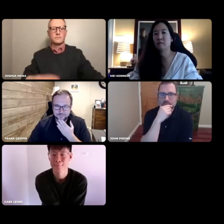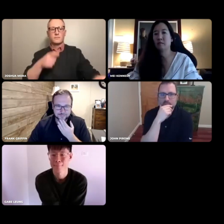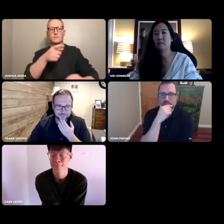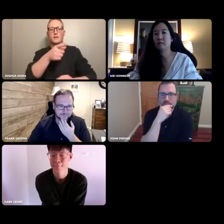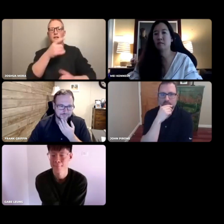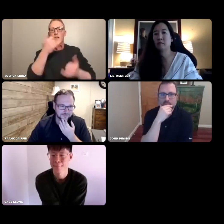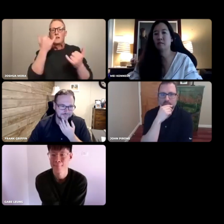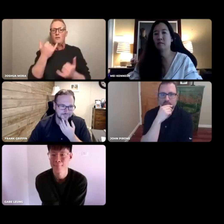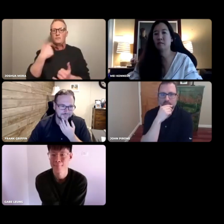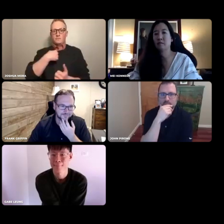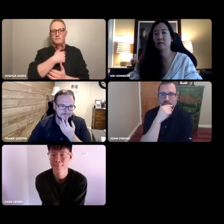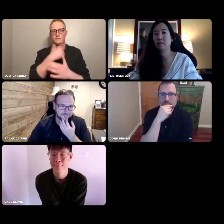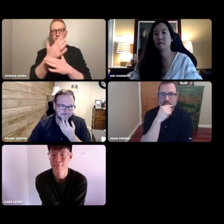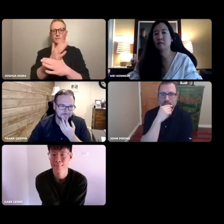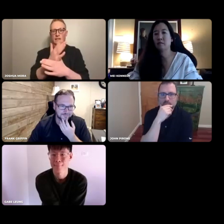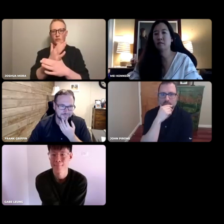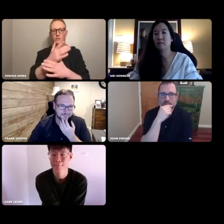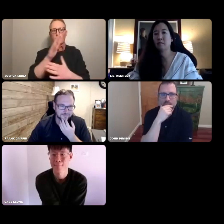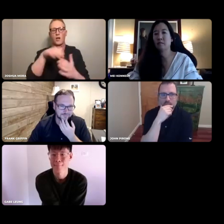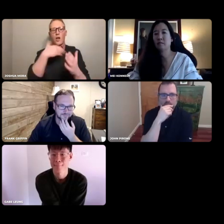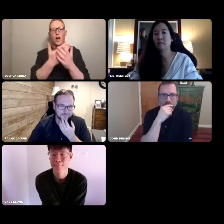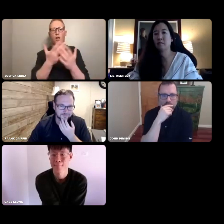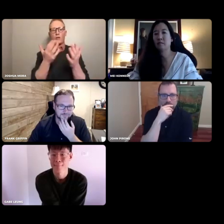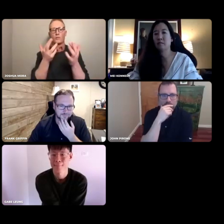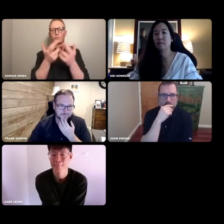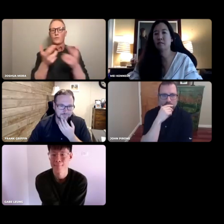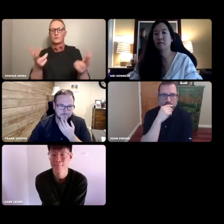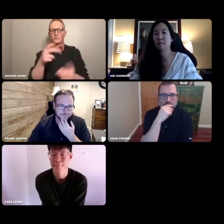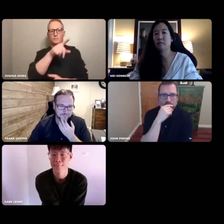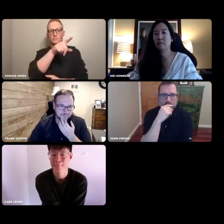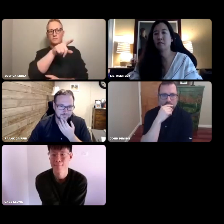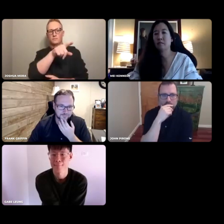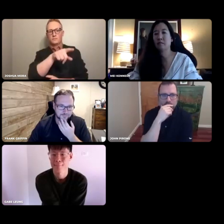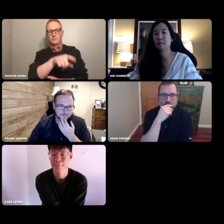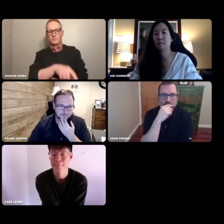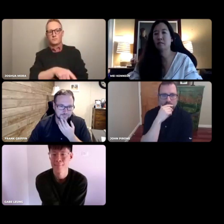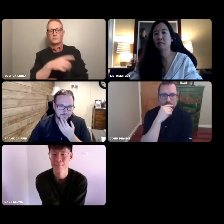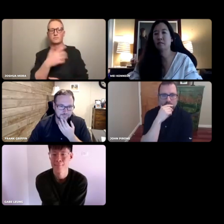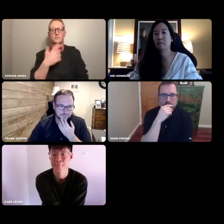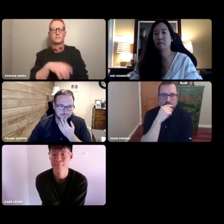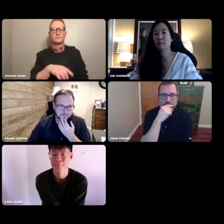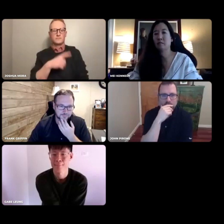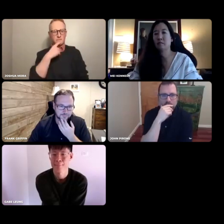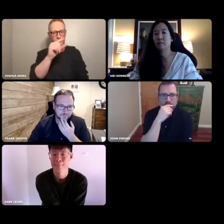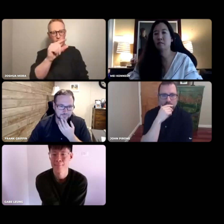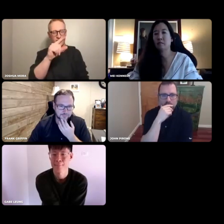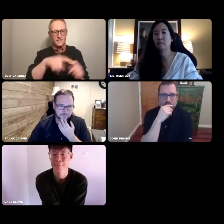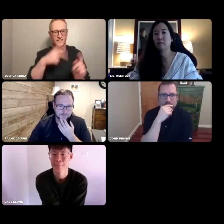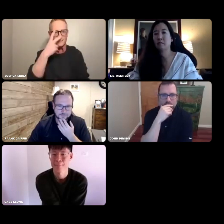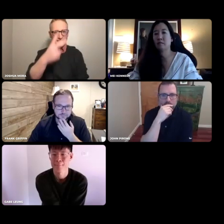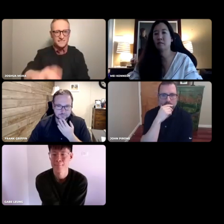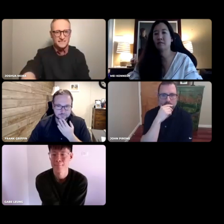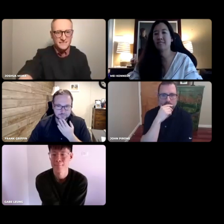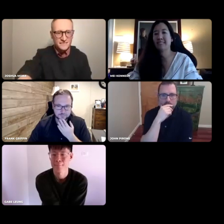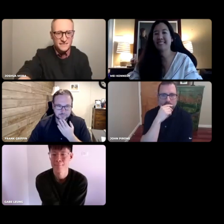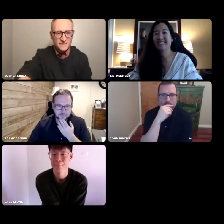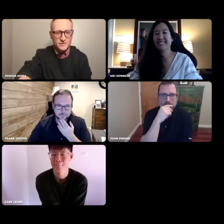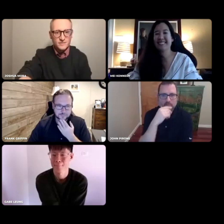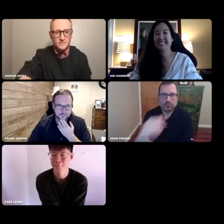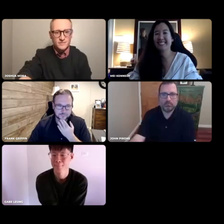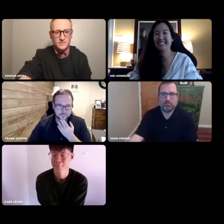Moving on to the next slide, I'd like to share some resources.